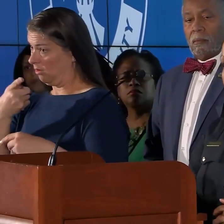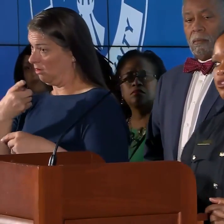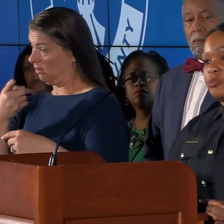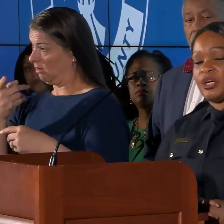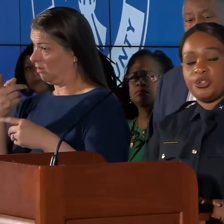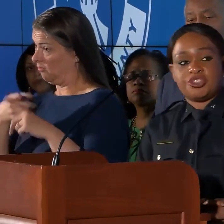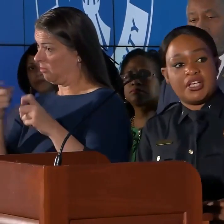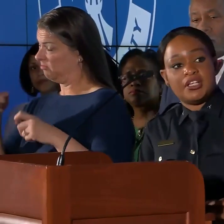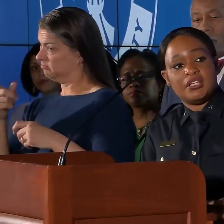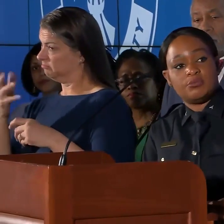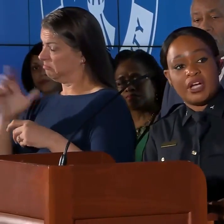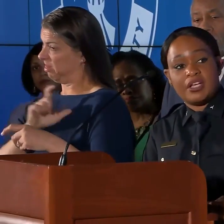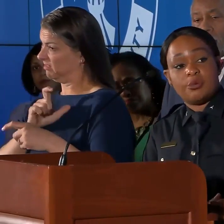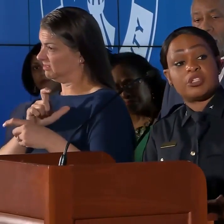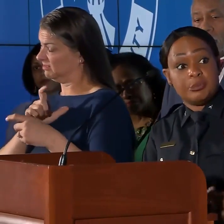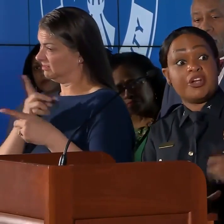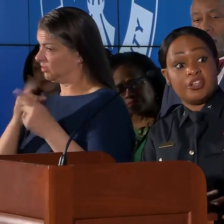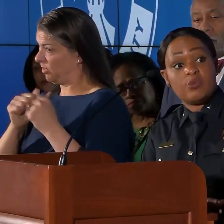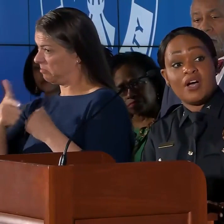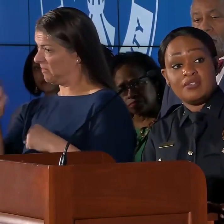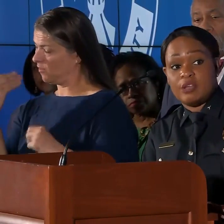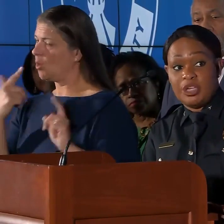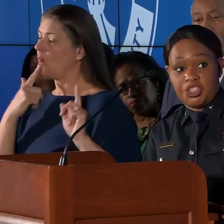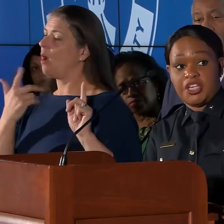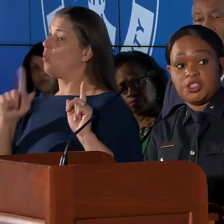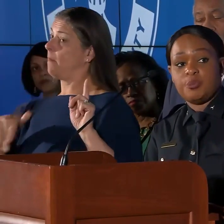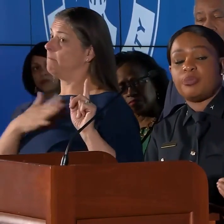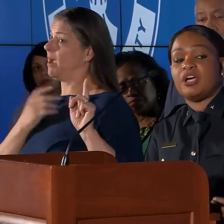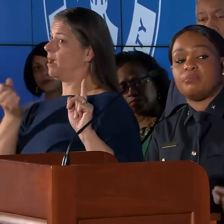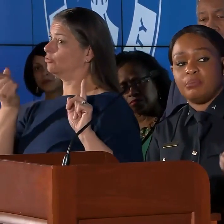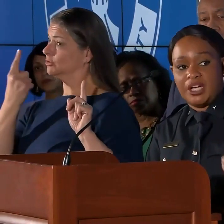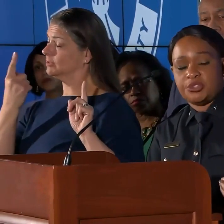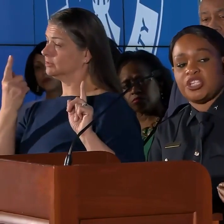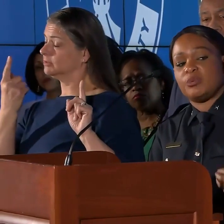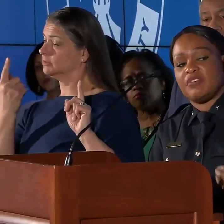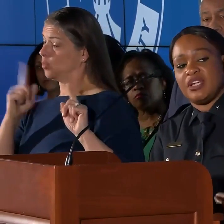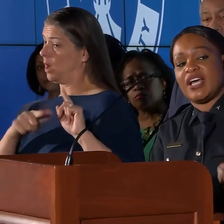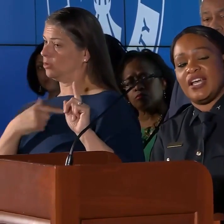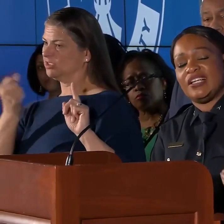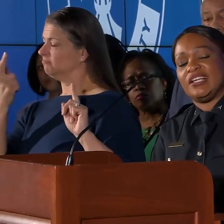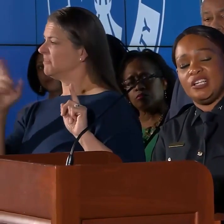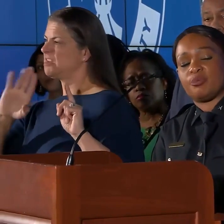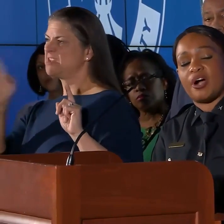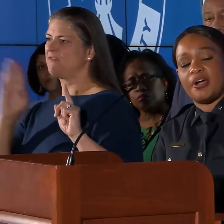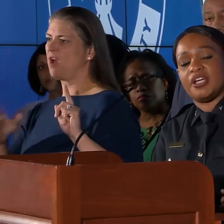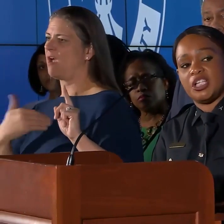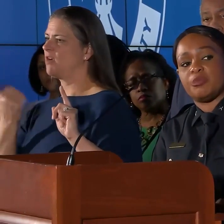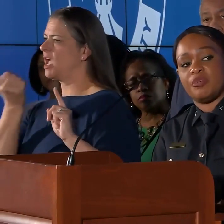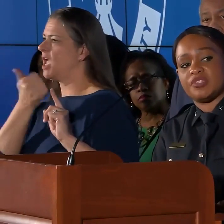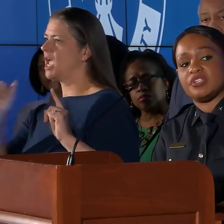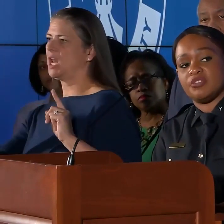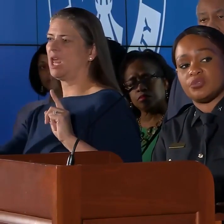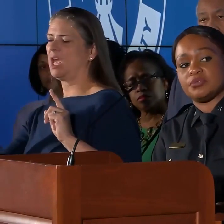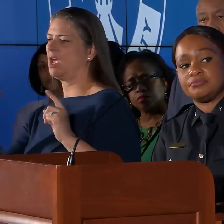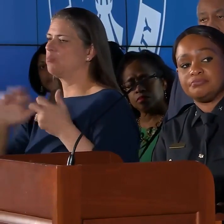From my understanding right now, preliminarily wise that may change. But my understanding, we have not had any prior engagement with this individual.